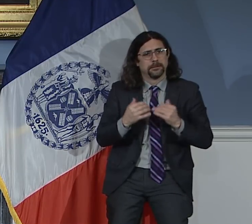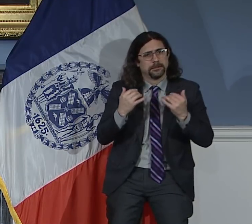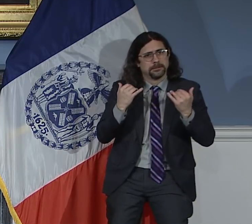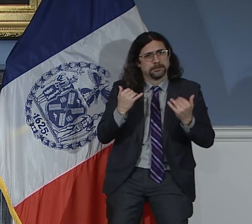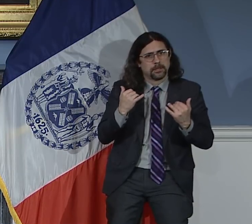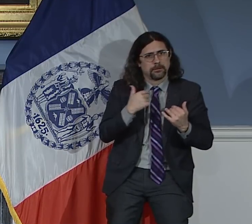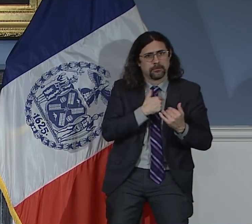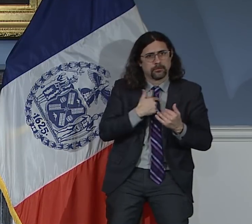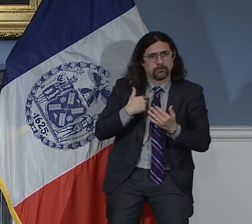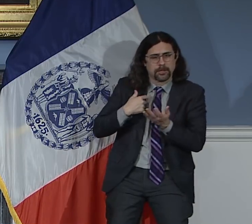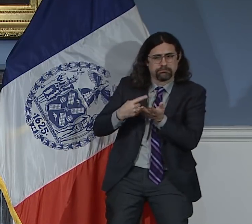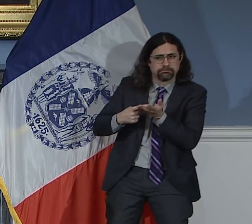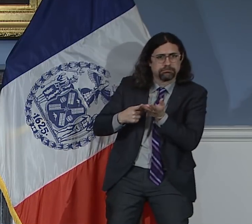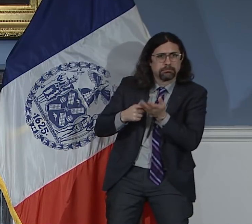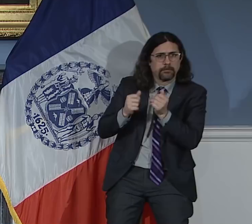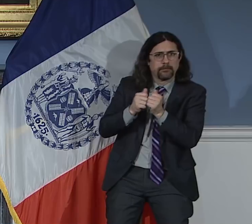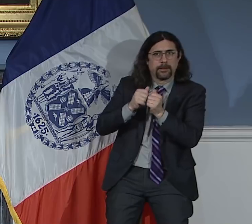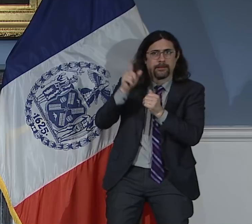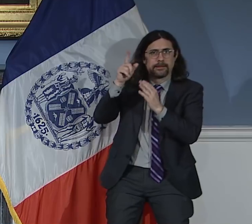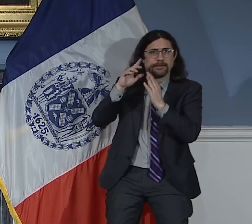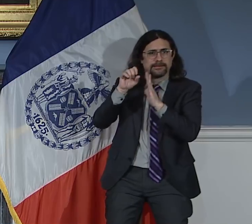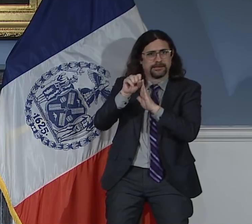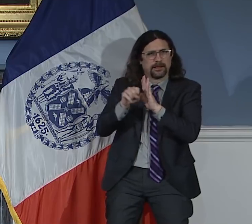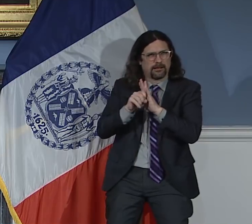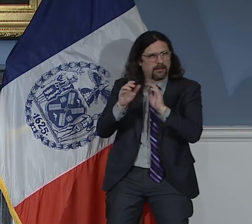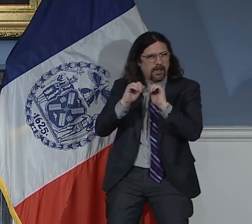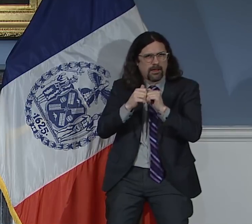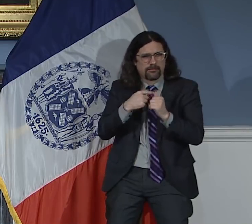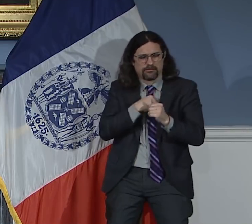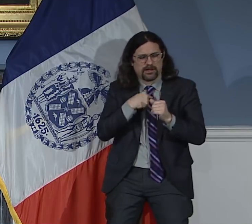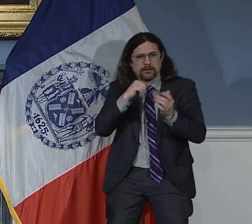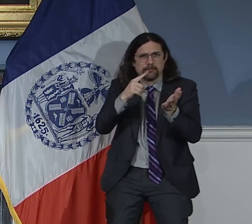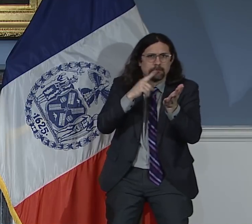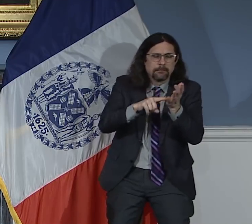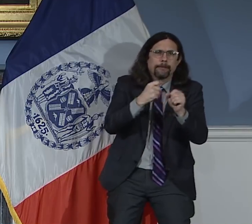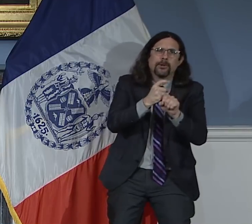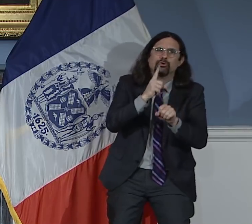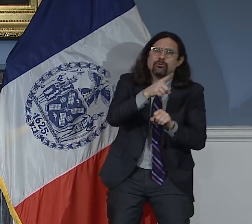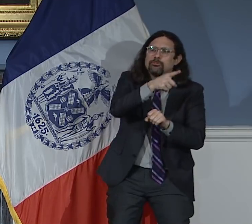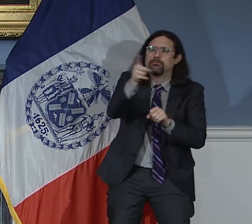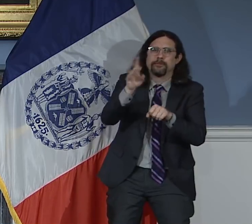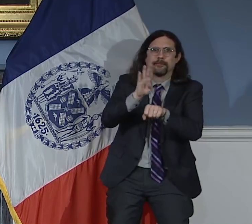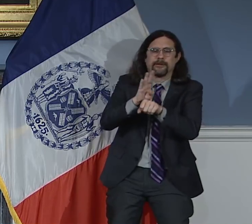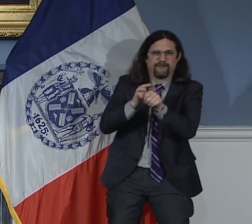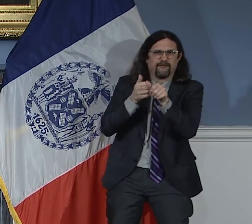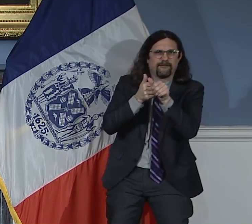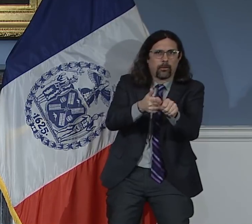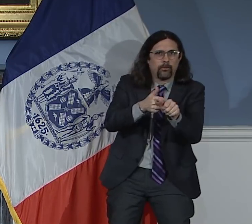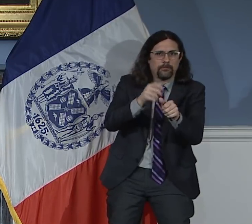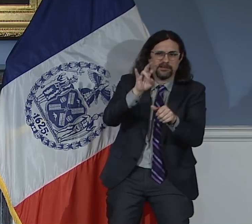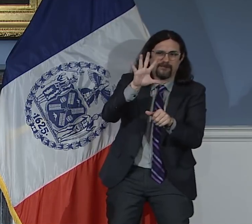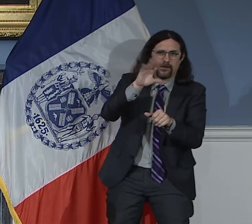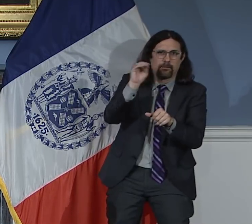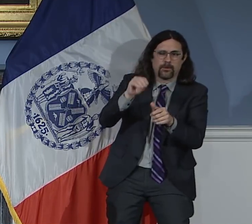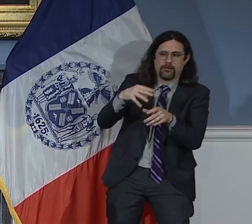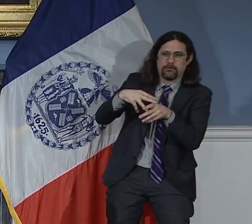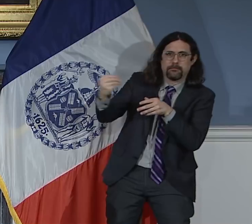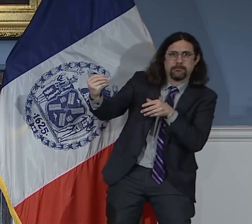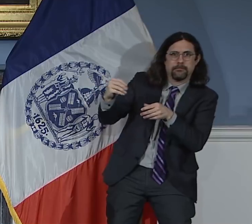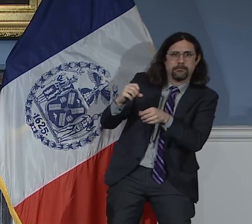WITH THE STATE ON A PROPER ENFORCEMENT MECHANISM. TO EVERYONE, IF YOU STILL ARE NOT Y ET TELECOMMUTING,